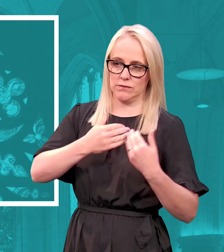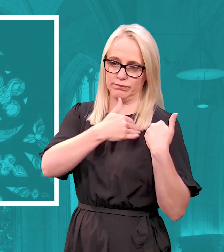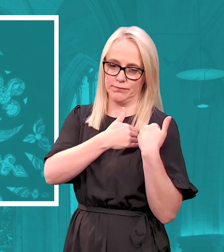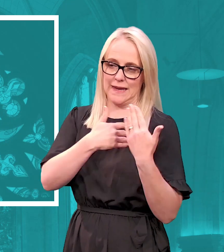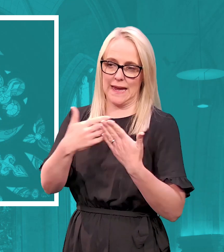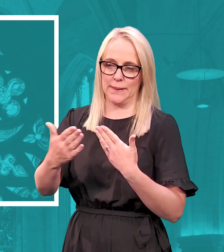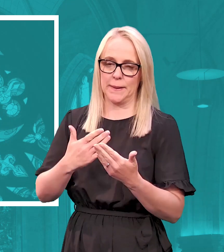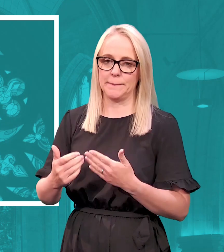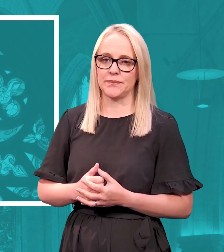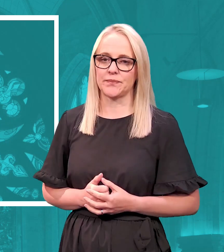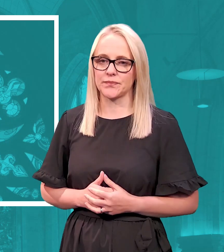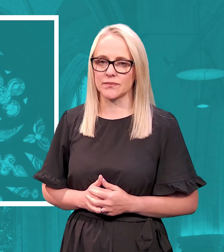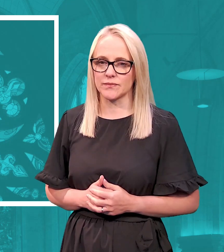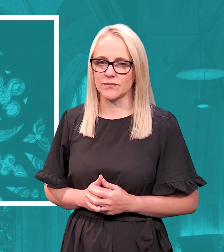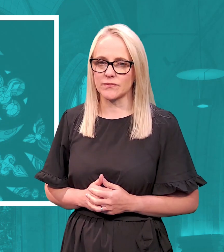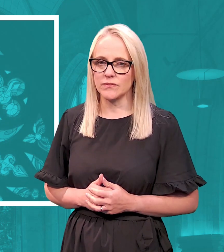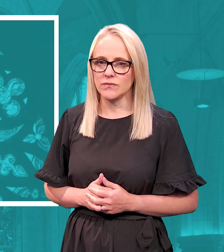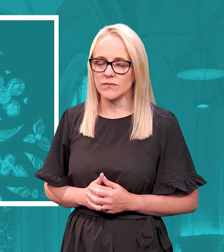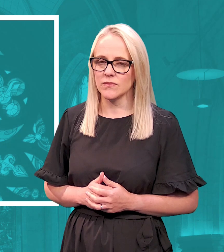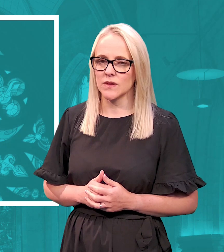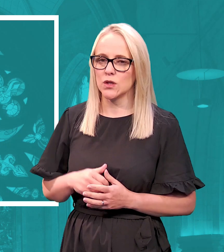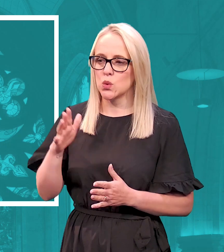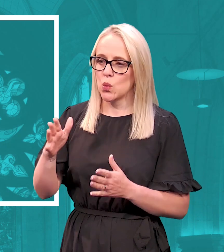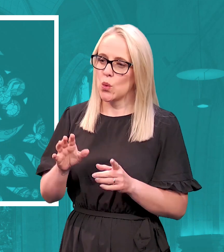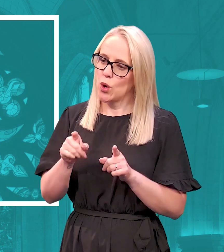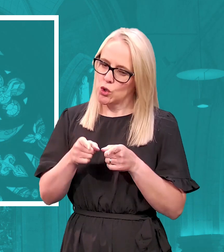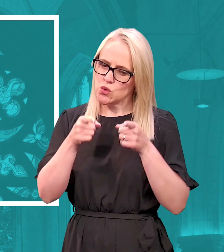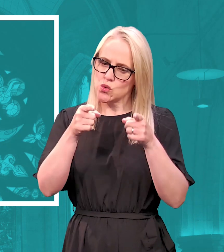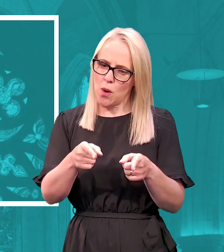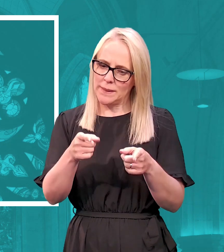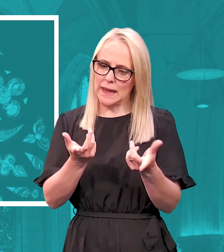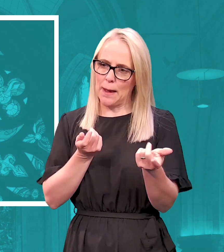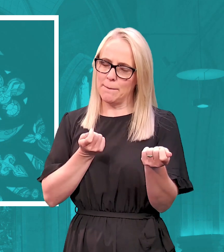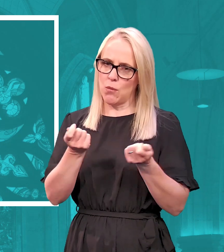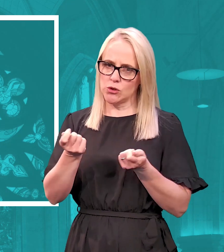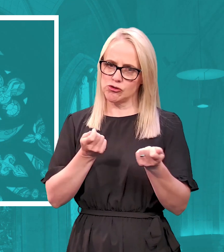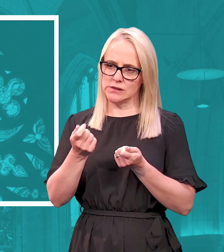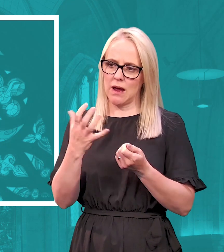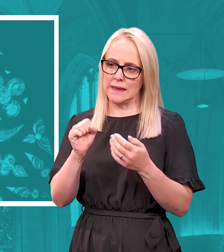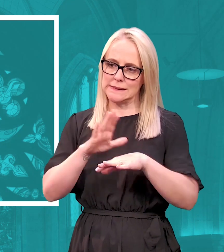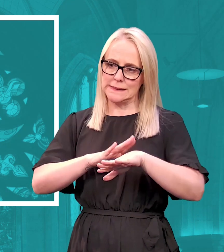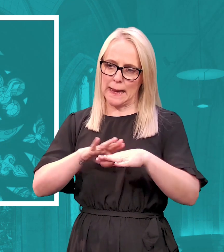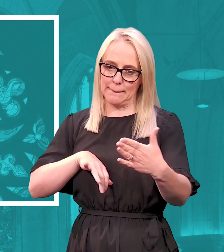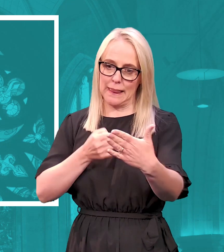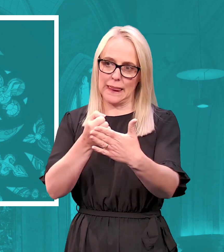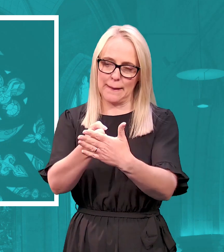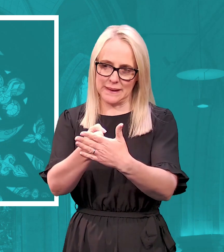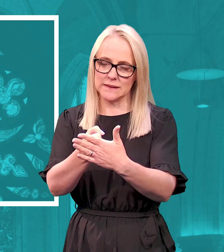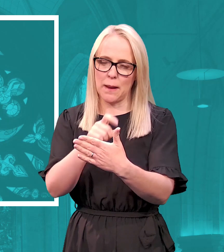We feel that the Committee to Nominate the Moderator, which has a time limited but important single task,